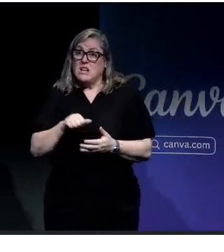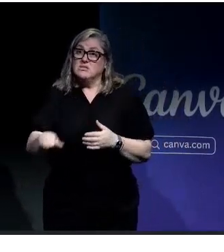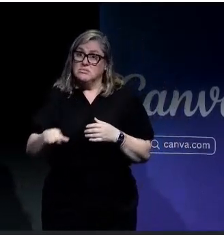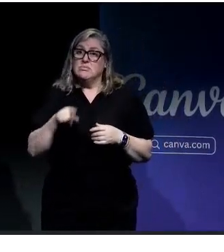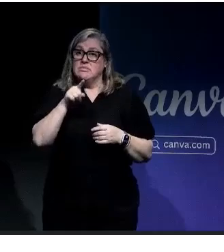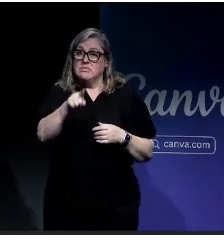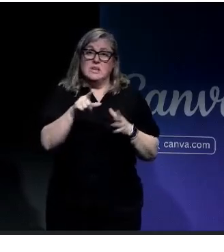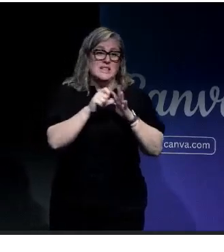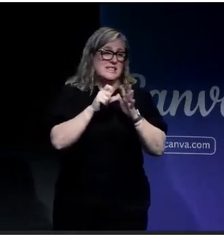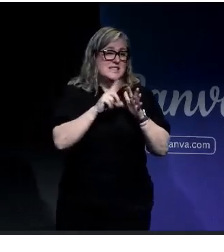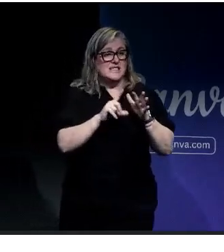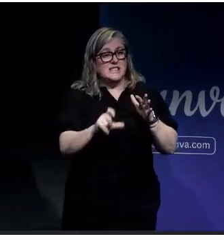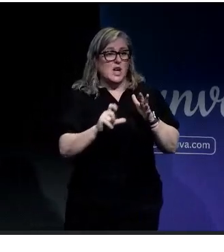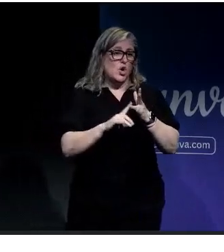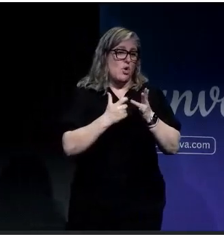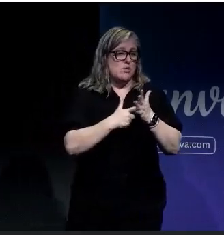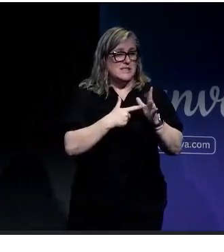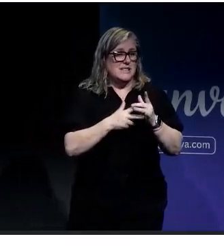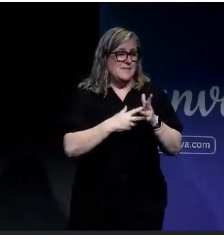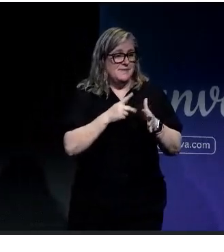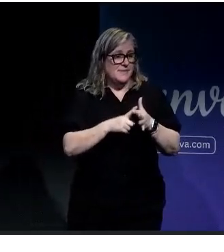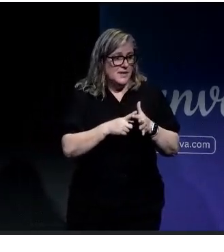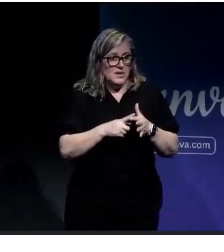So it will completely miss an informative image in that instance.